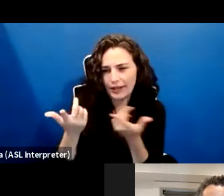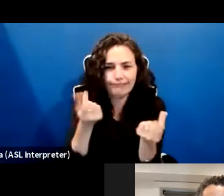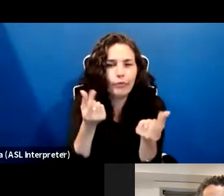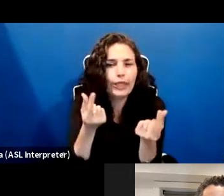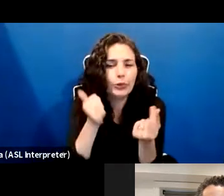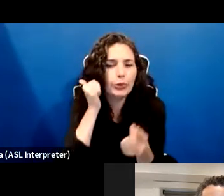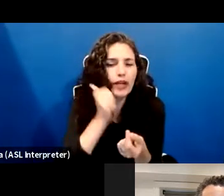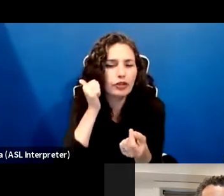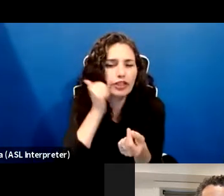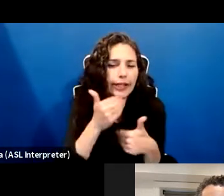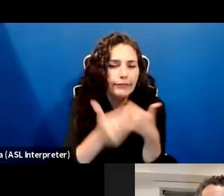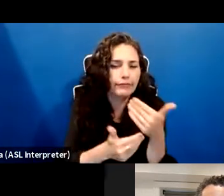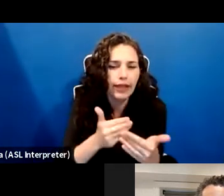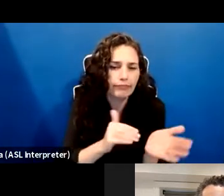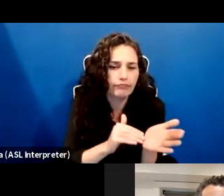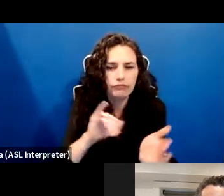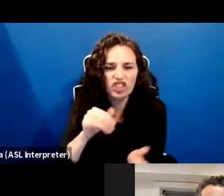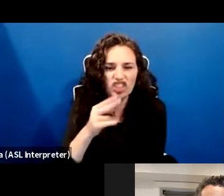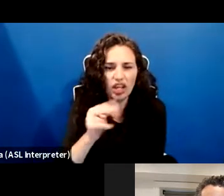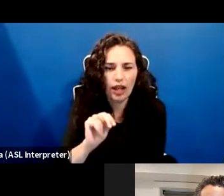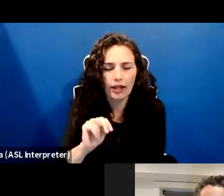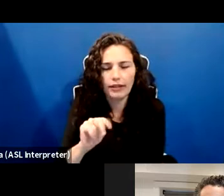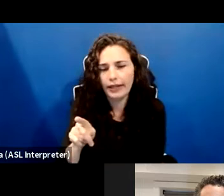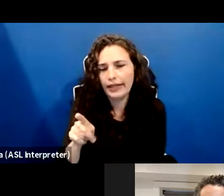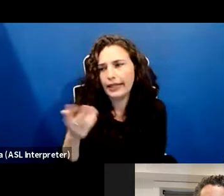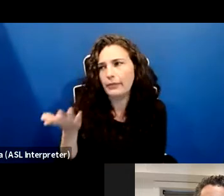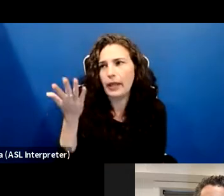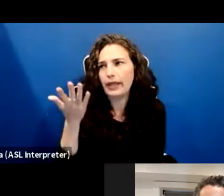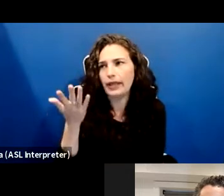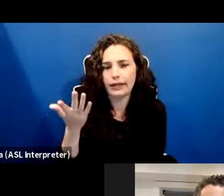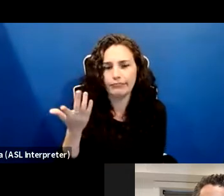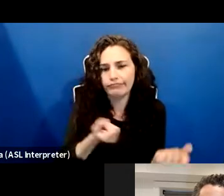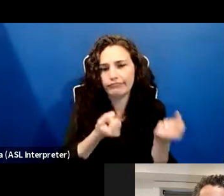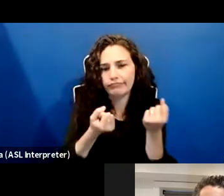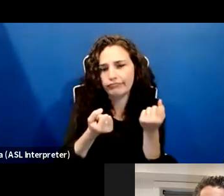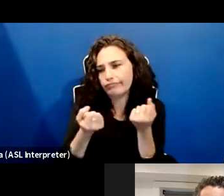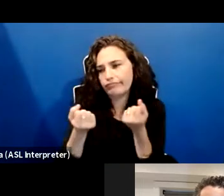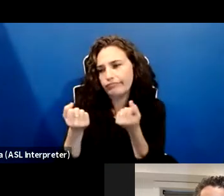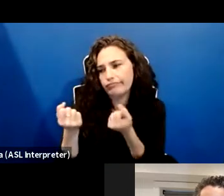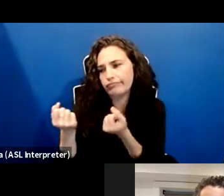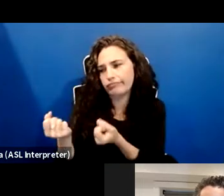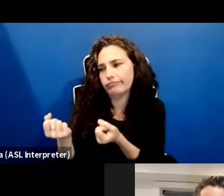If it's John, if he's taking his ride back with the train, home.